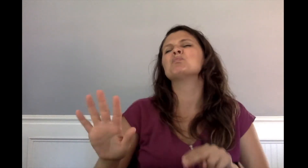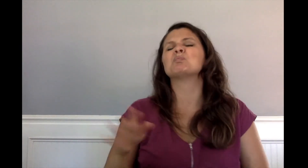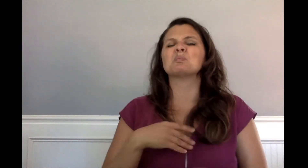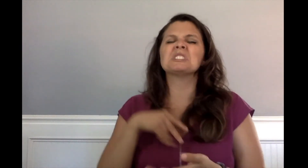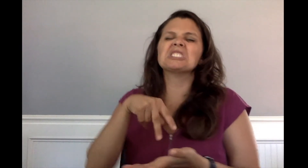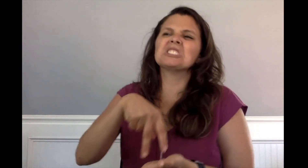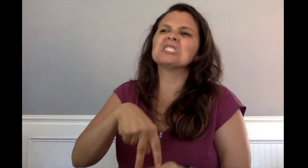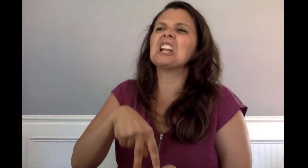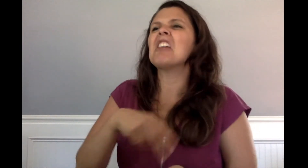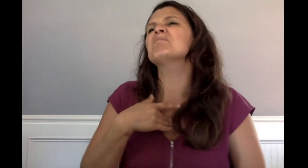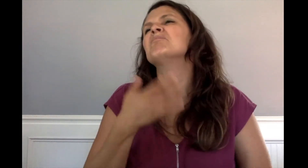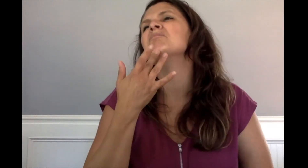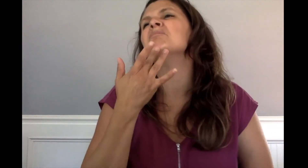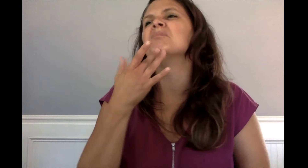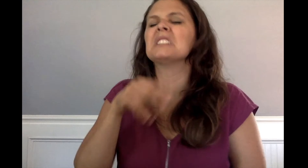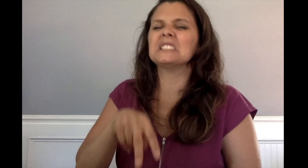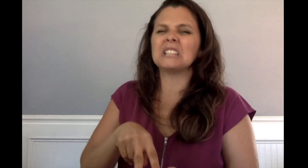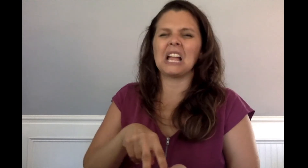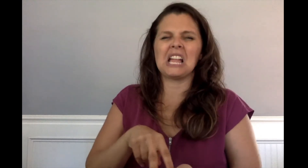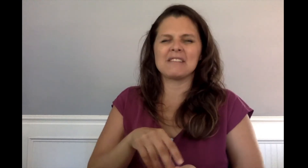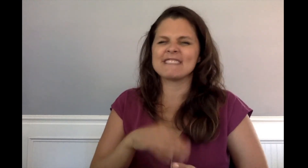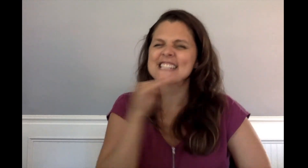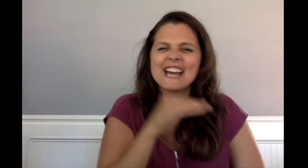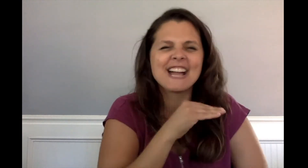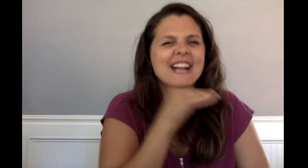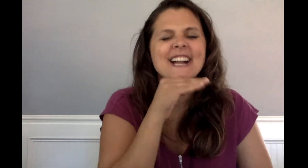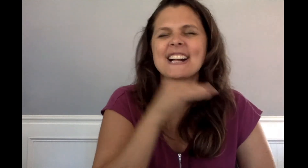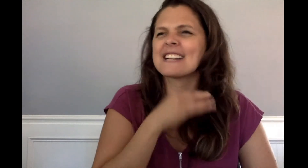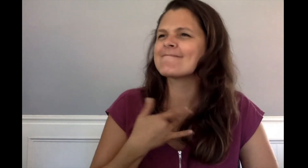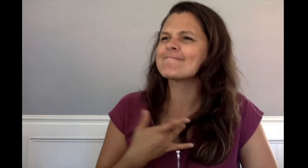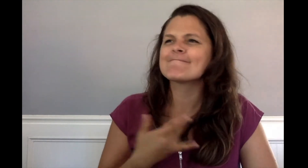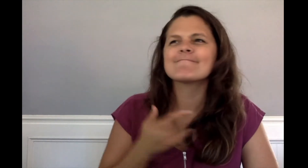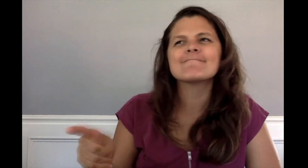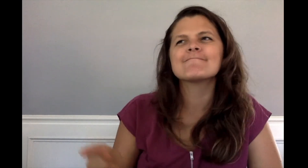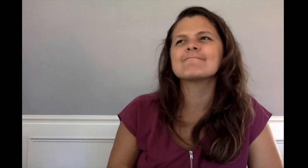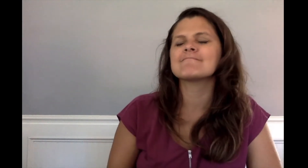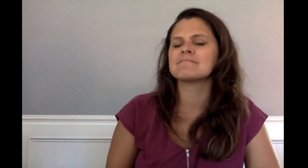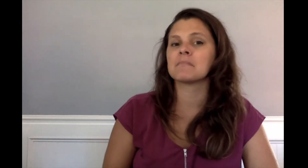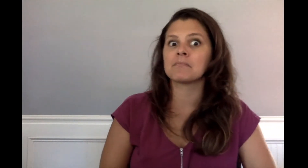"She said she prefers to stand. I don't believe her!"